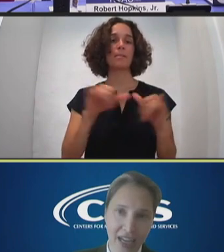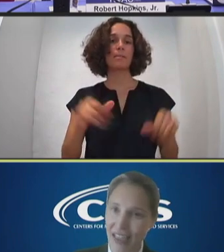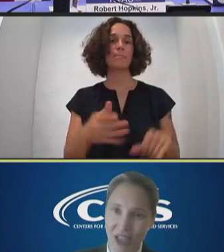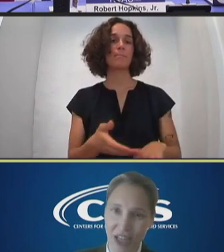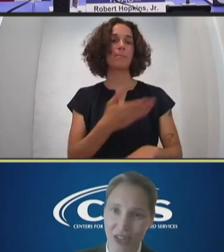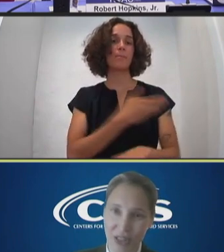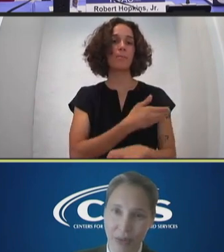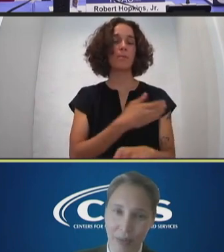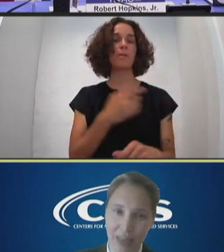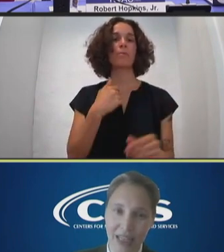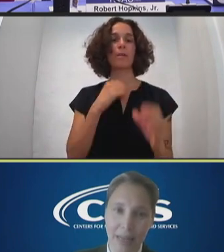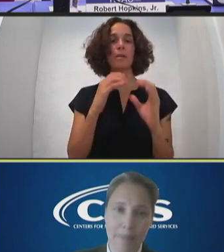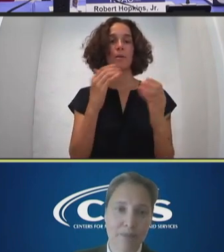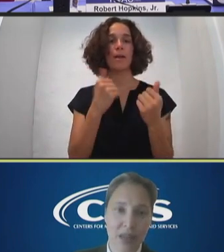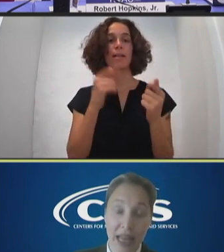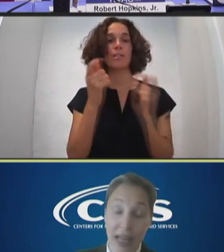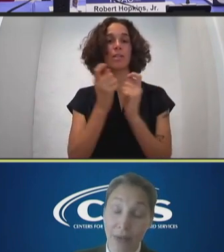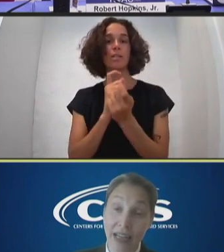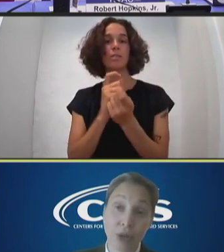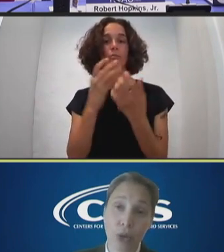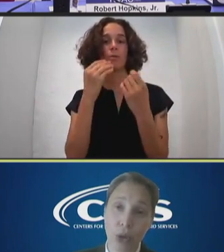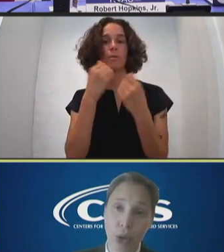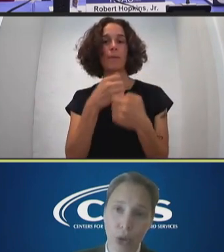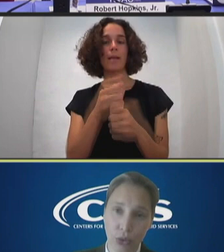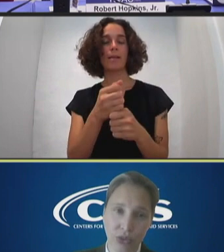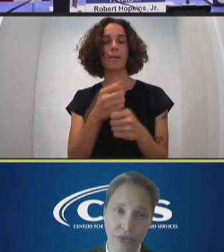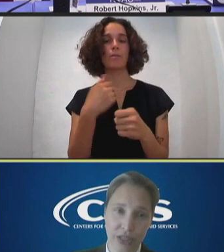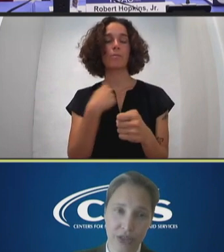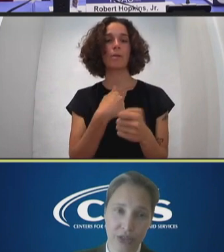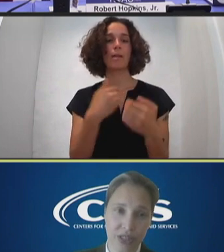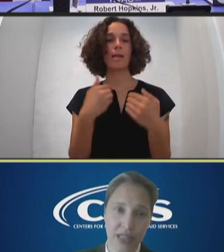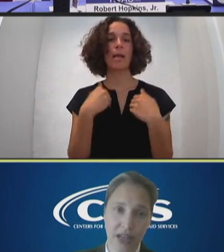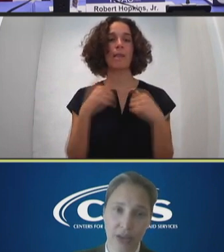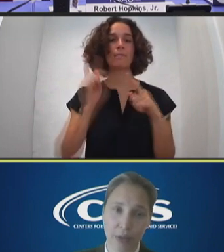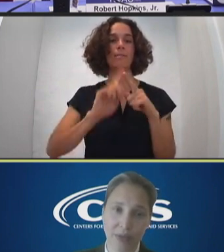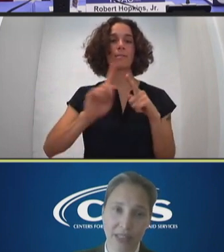any changes that we make. And we have a whole host of resources on our website